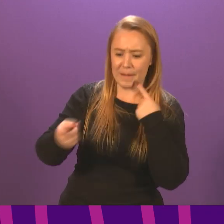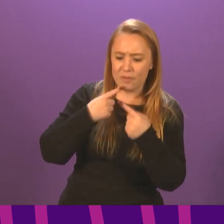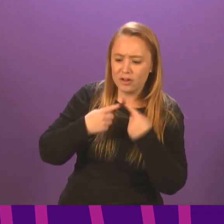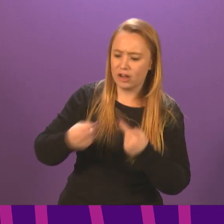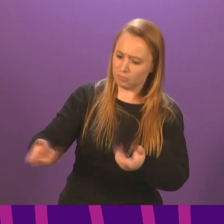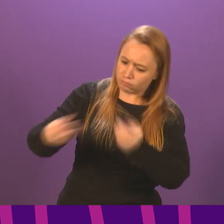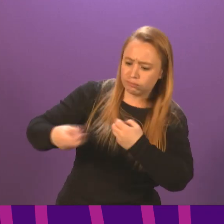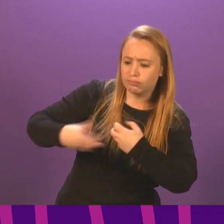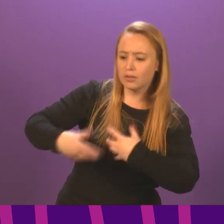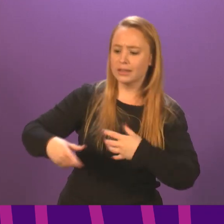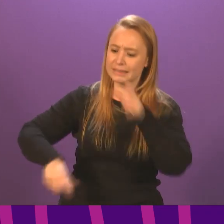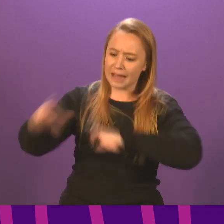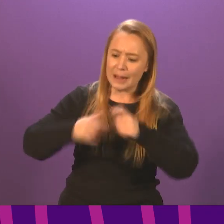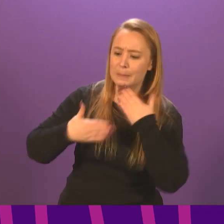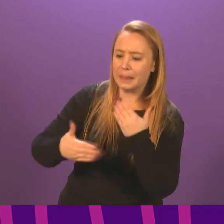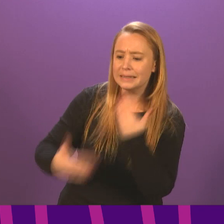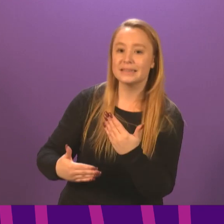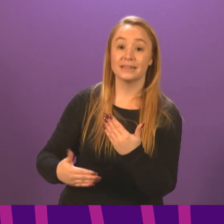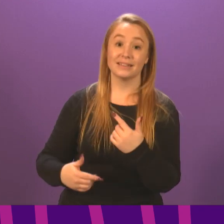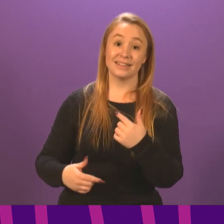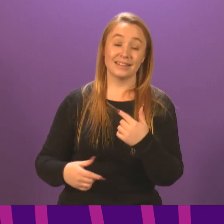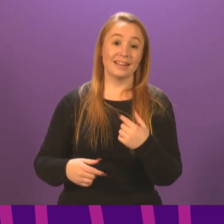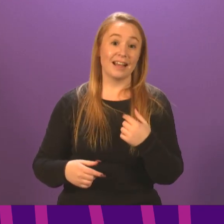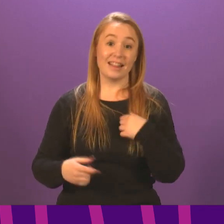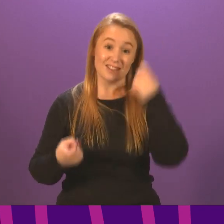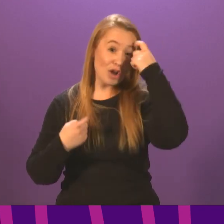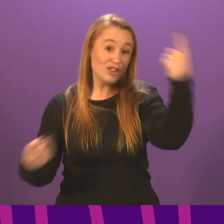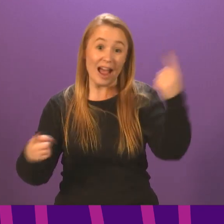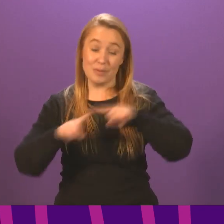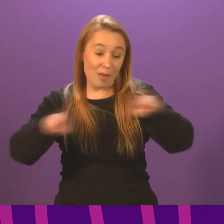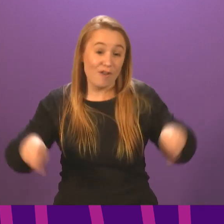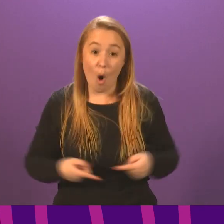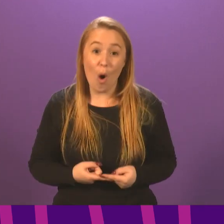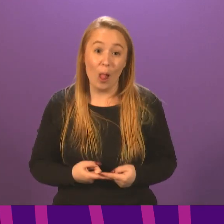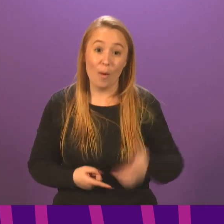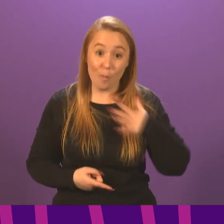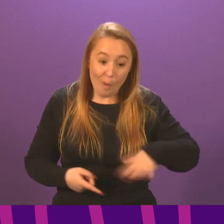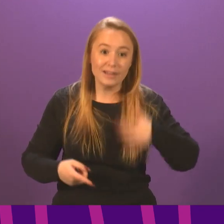as possible about the science behind all this. That is an understandable desire for all of us, and I am as guilty of it as anyone else. However, there are moments when we have to